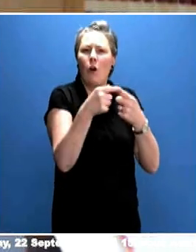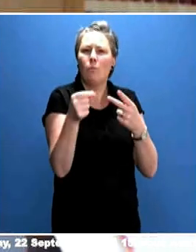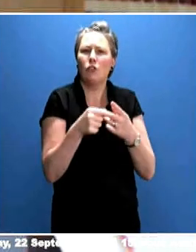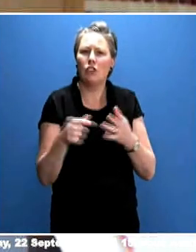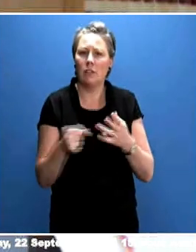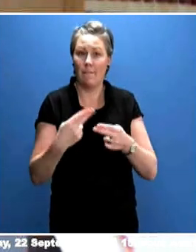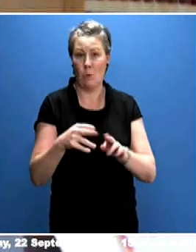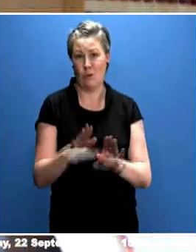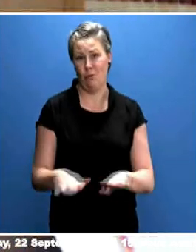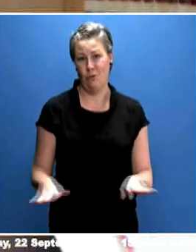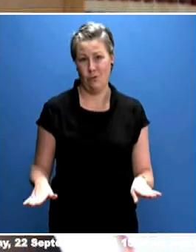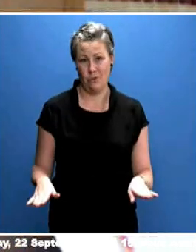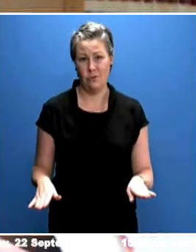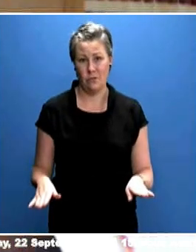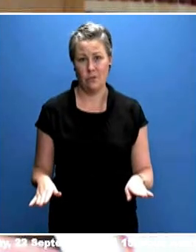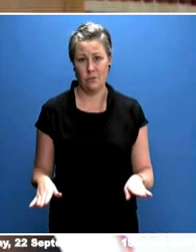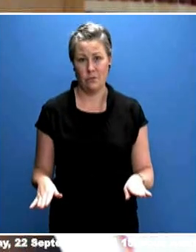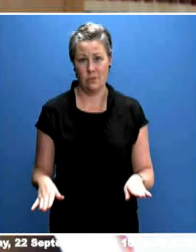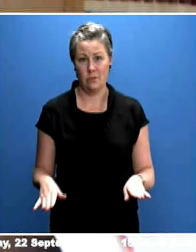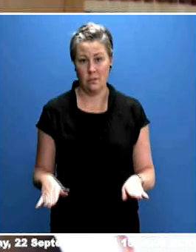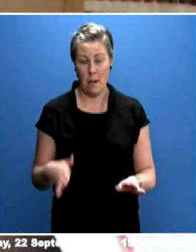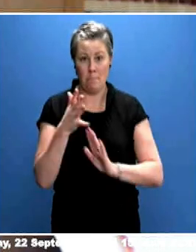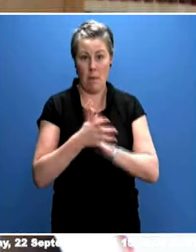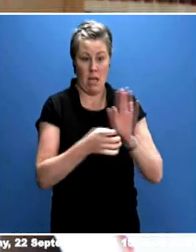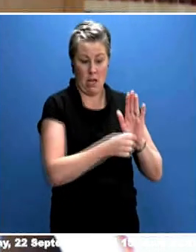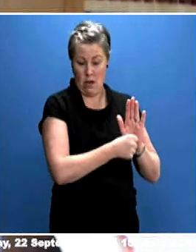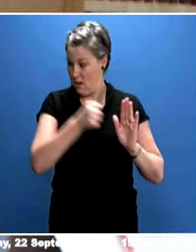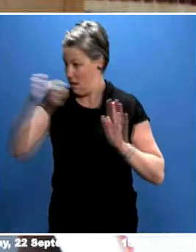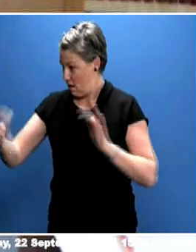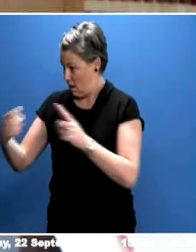at the end of children coming into Kath French and who will leave Kath French